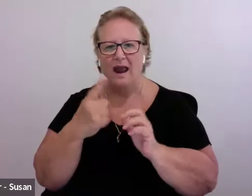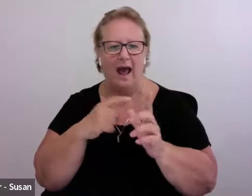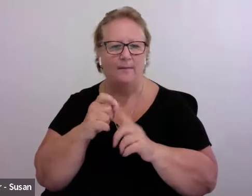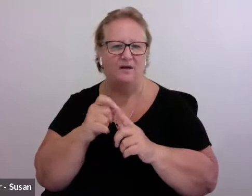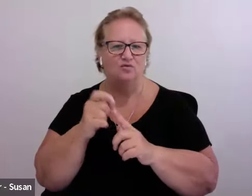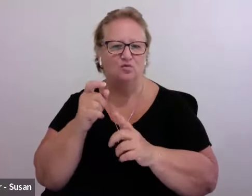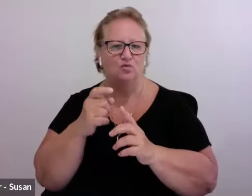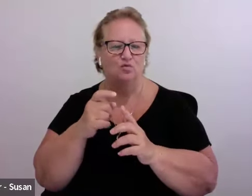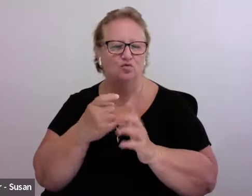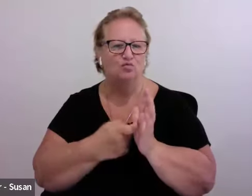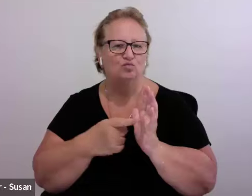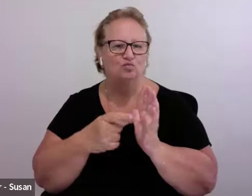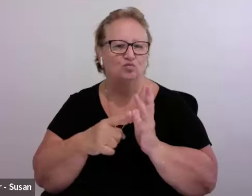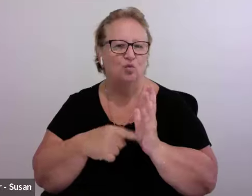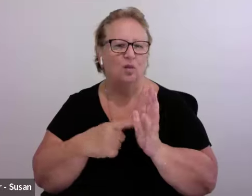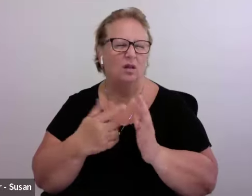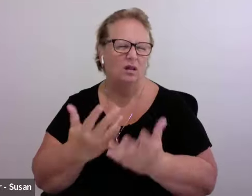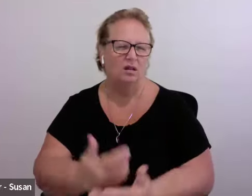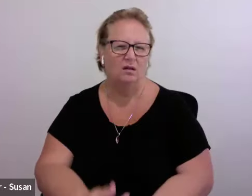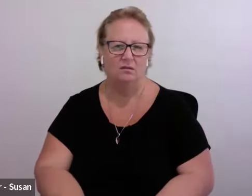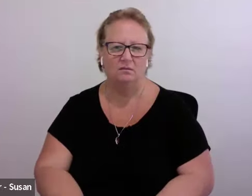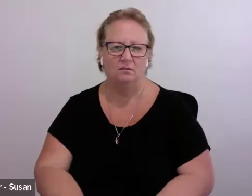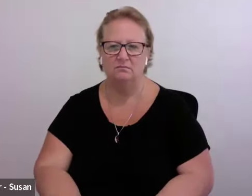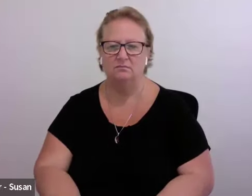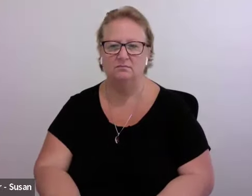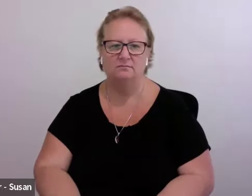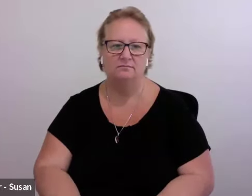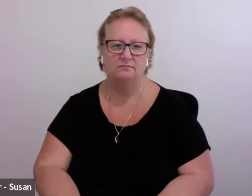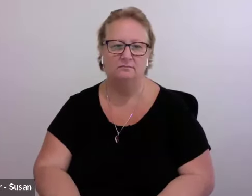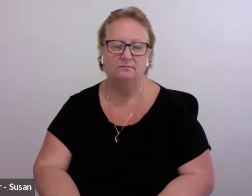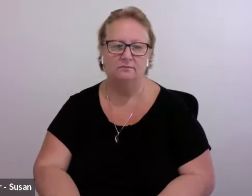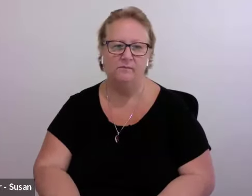shouldn't be listed and they also do not - and they're